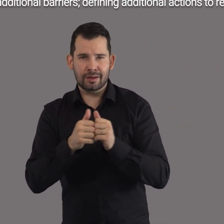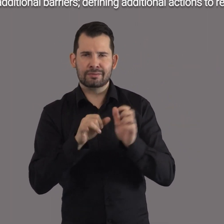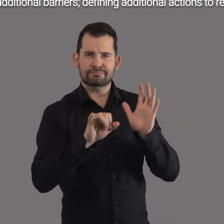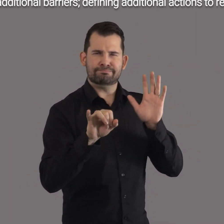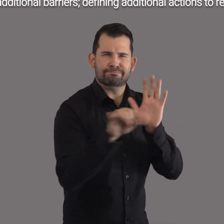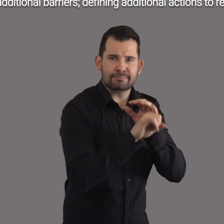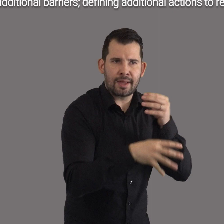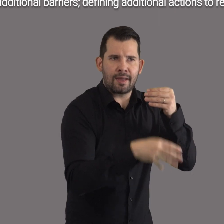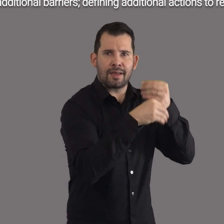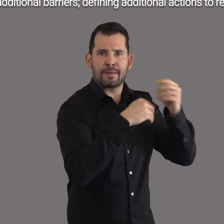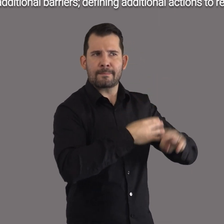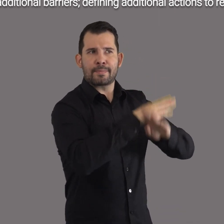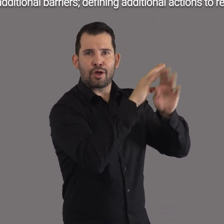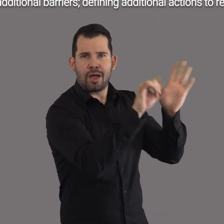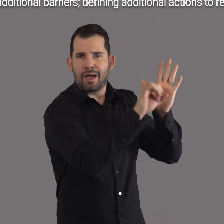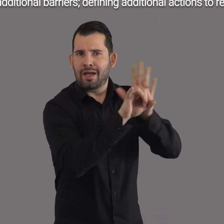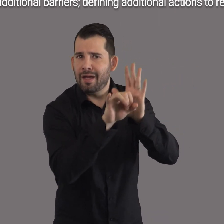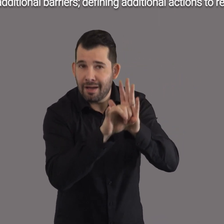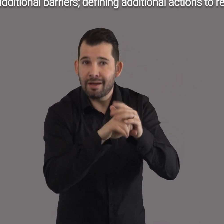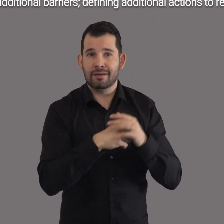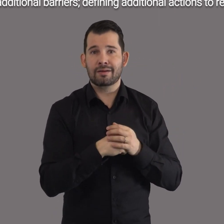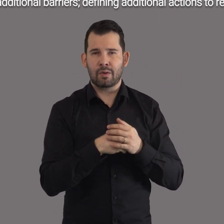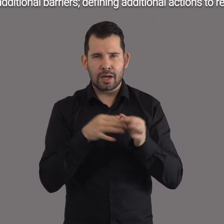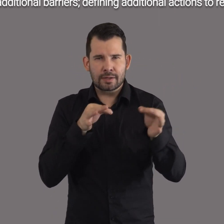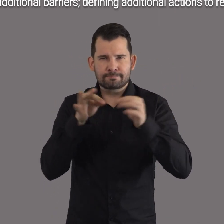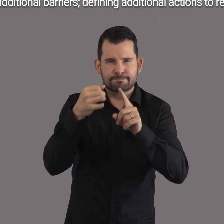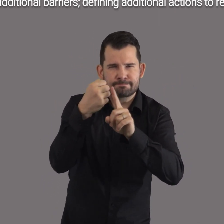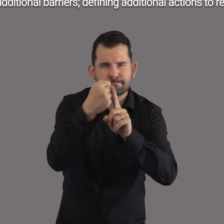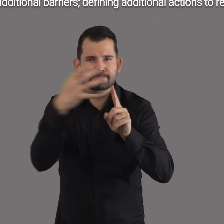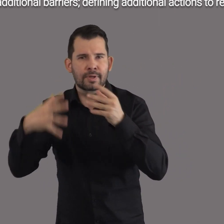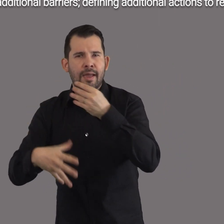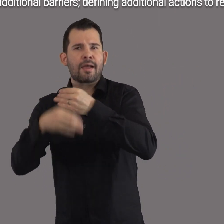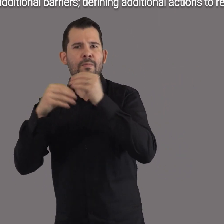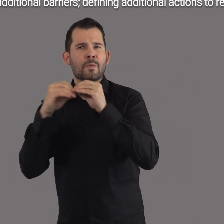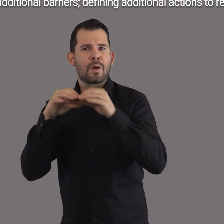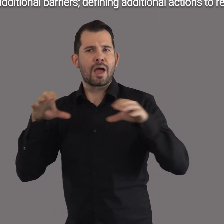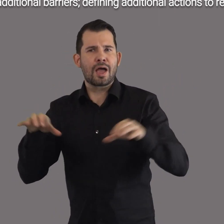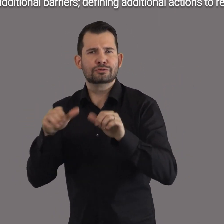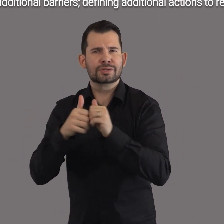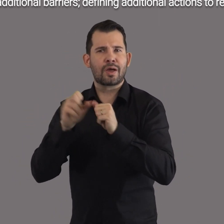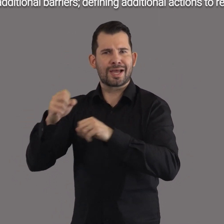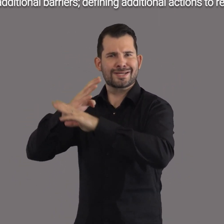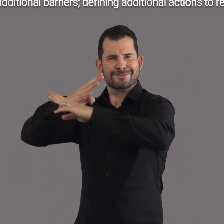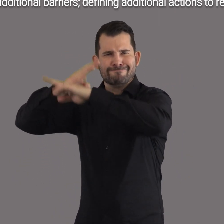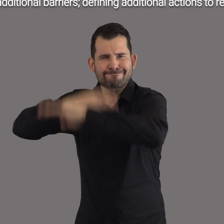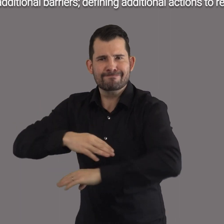identifying additional barriers; defining additional actions to remove and